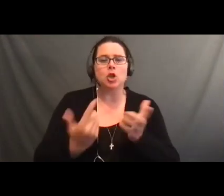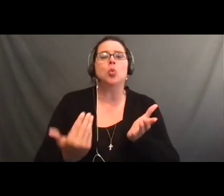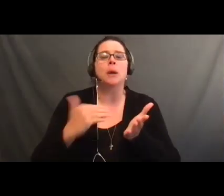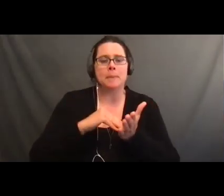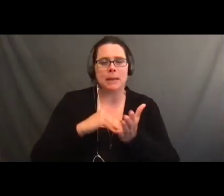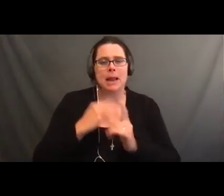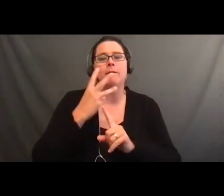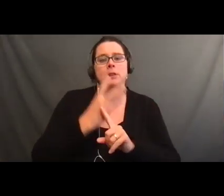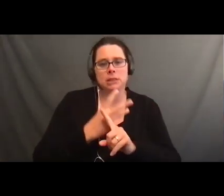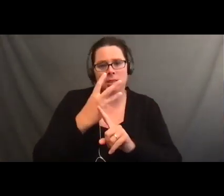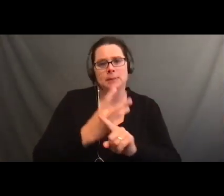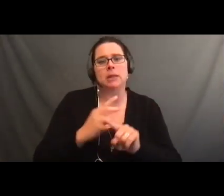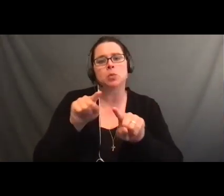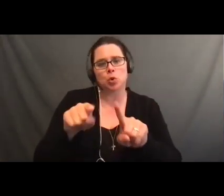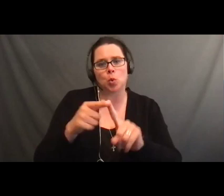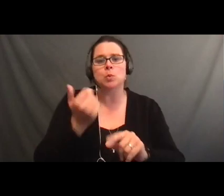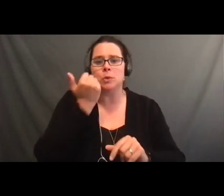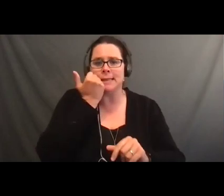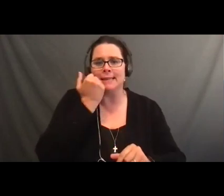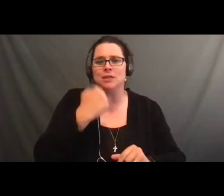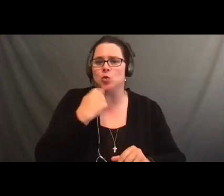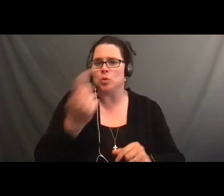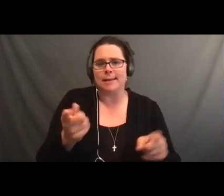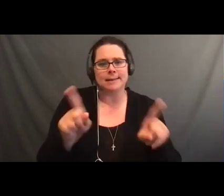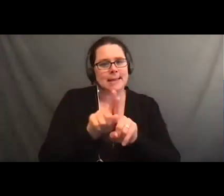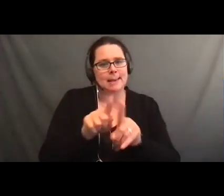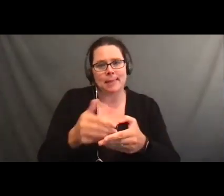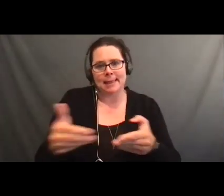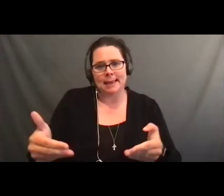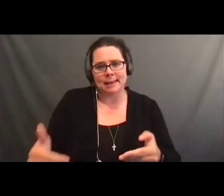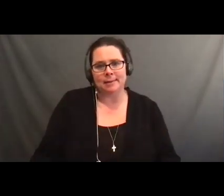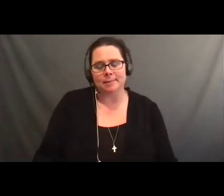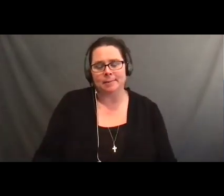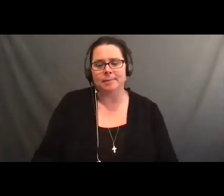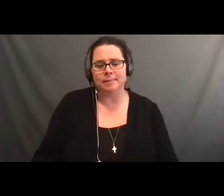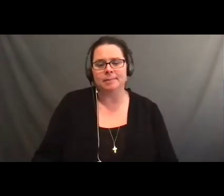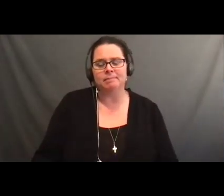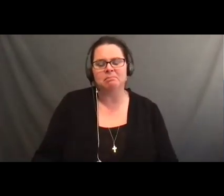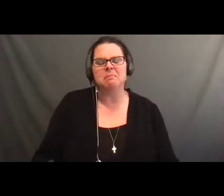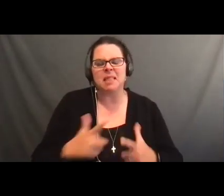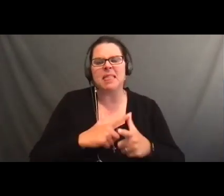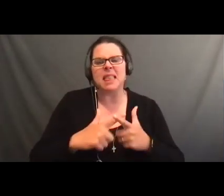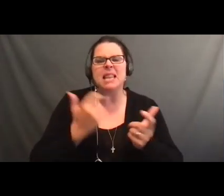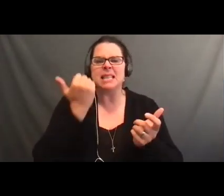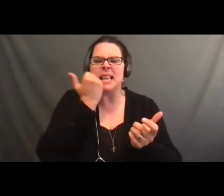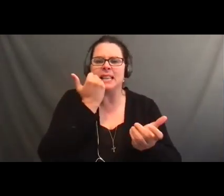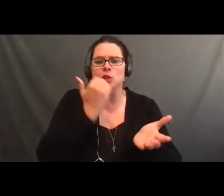when you go to the dentist and you'll be able to get away with it. Okay?